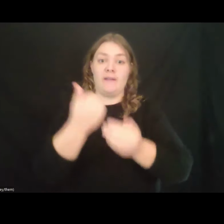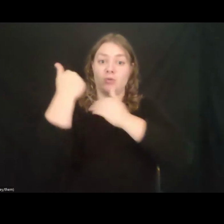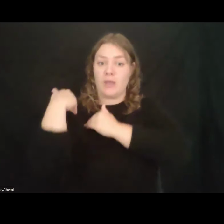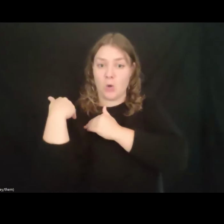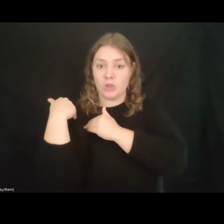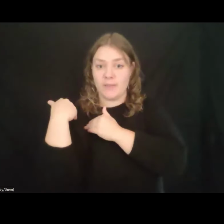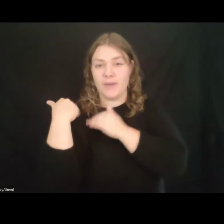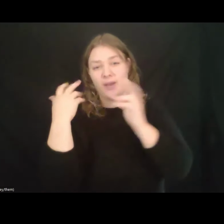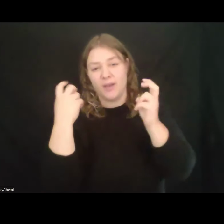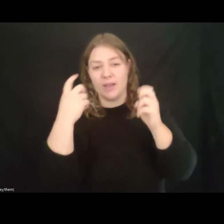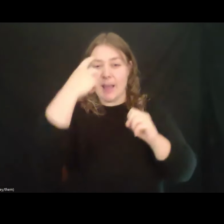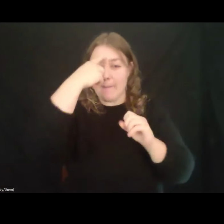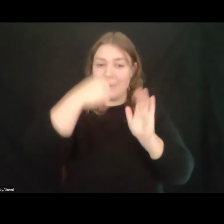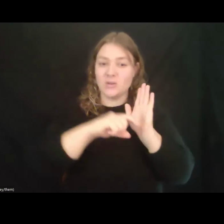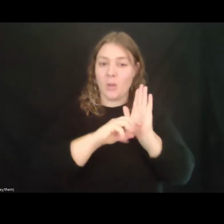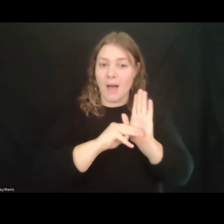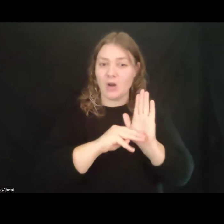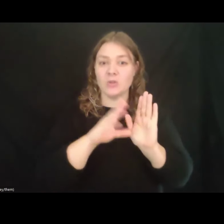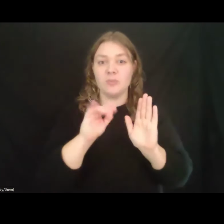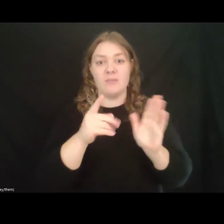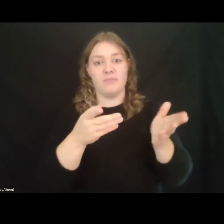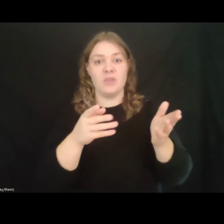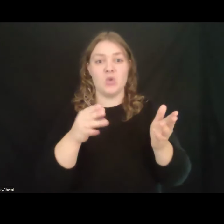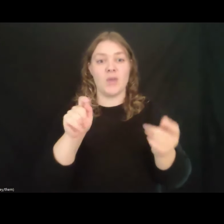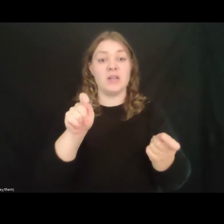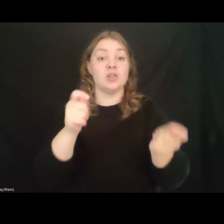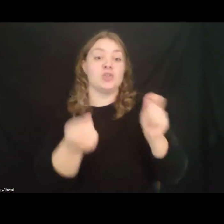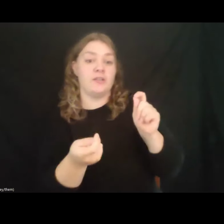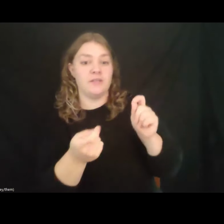thing about mental models but you can break you know shift the different mental models um